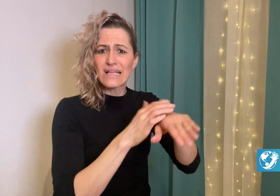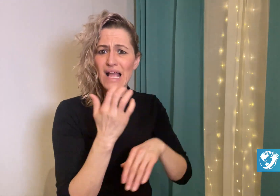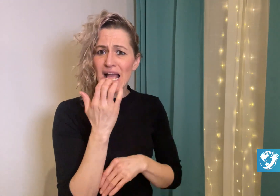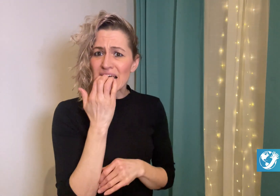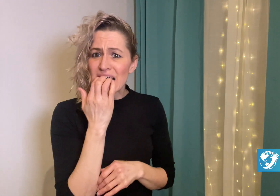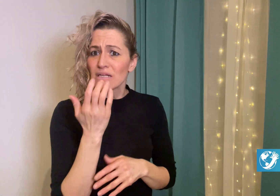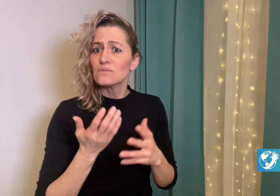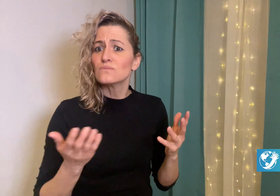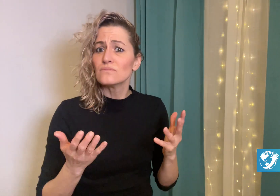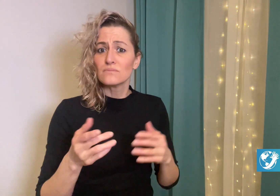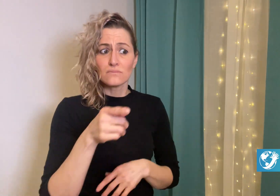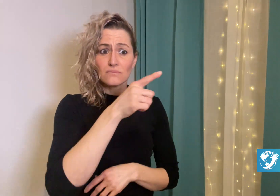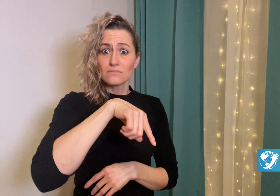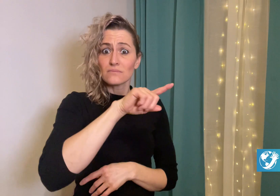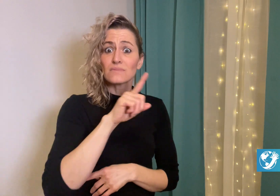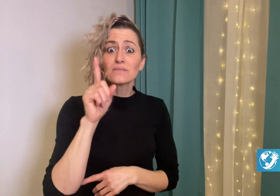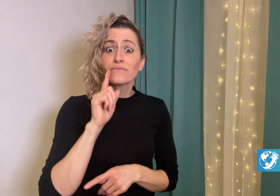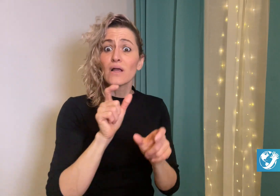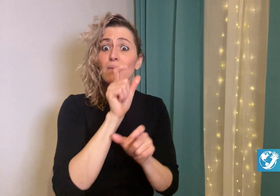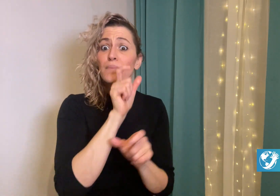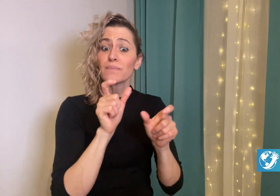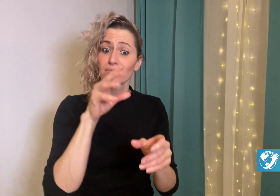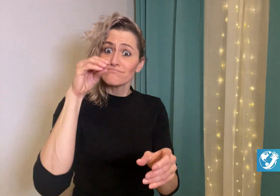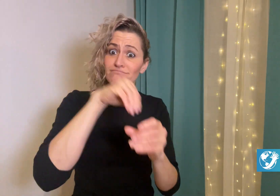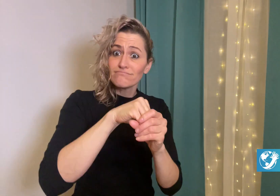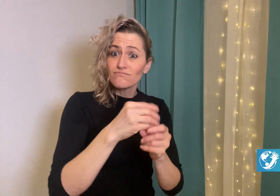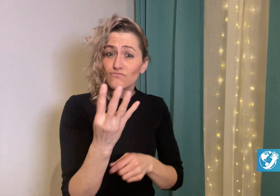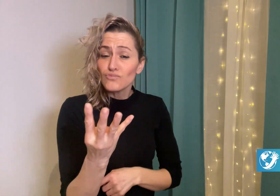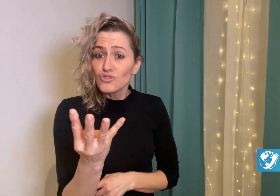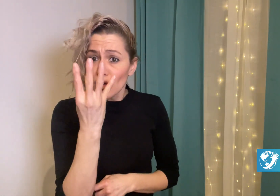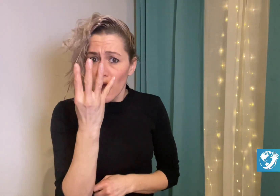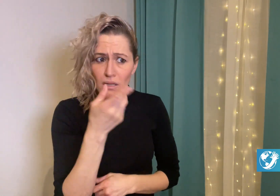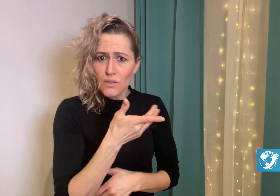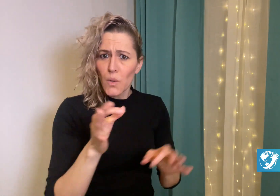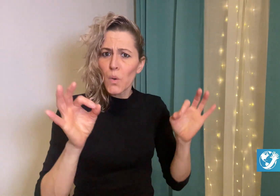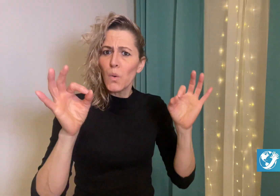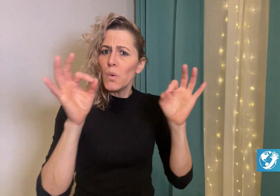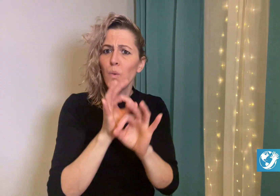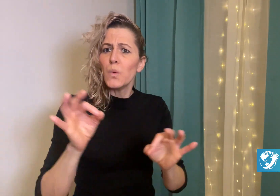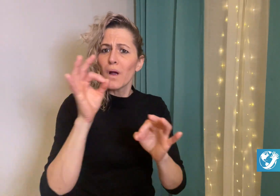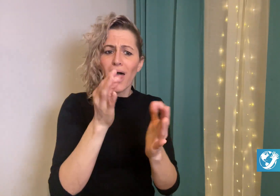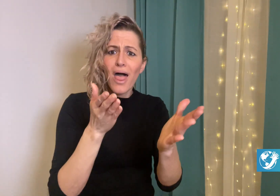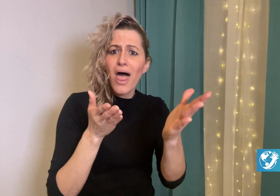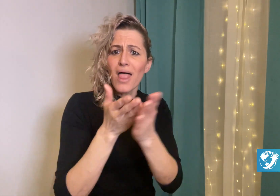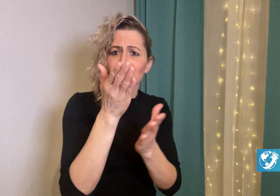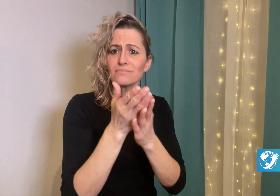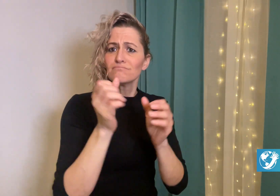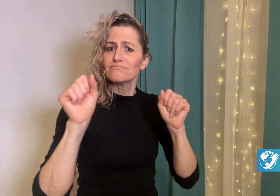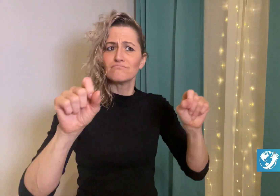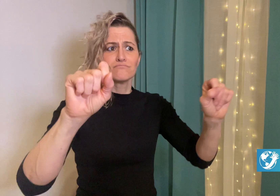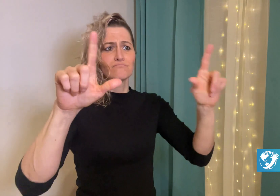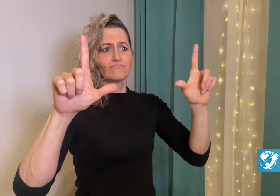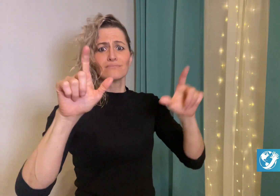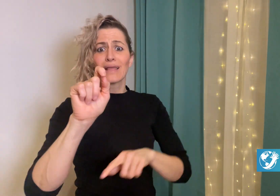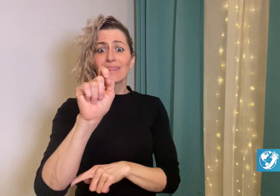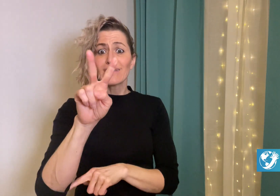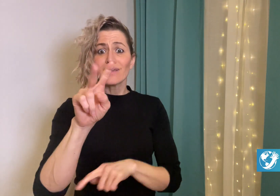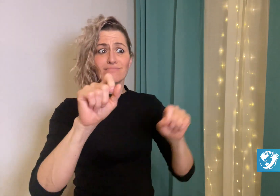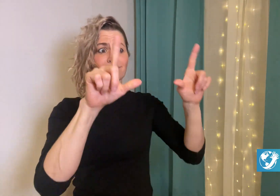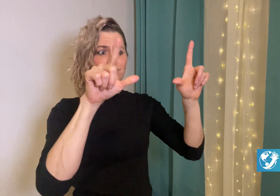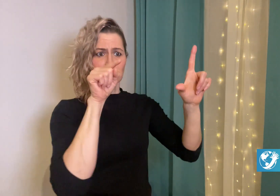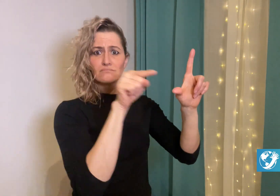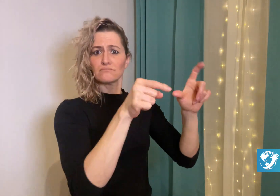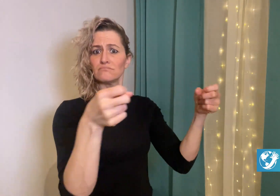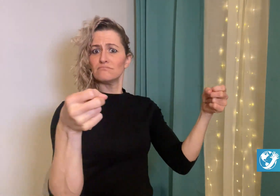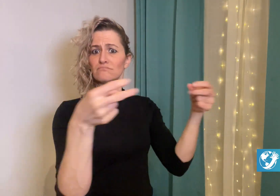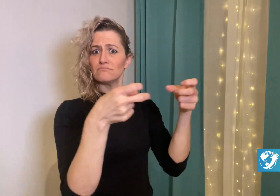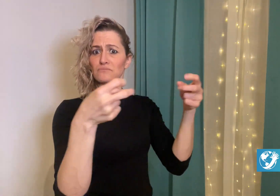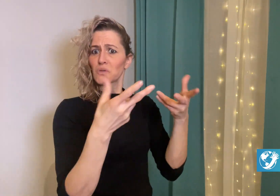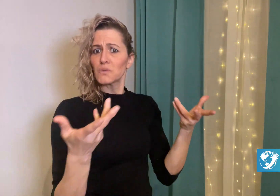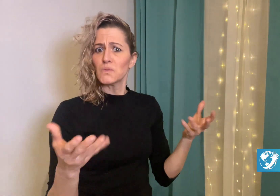that Deaf prisoners do not have access to TVs with captioning